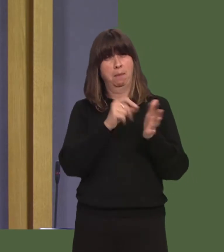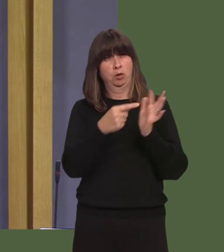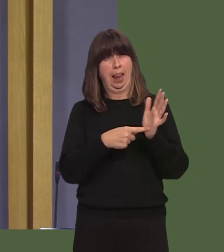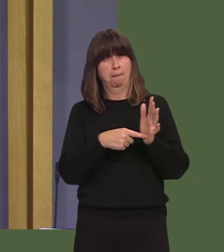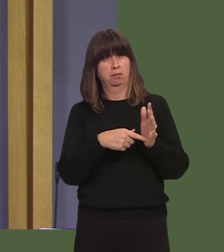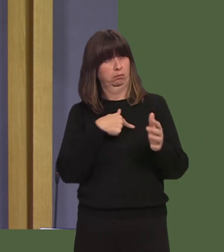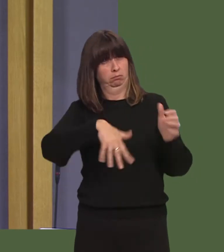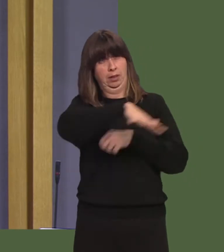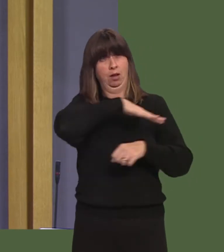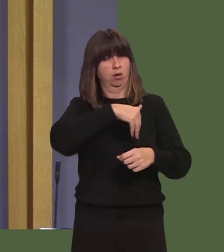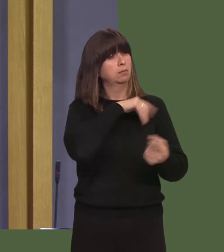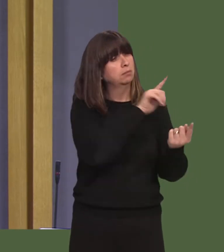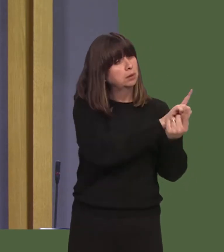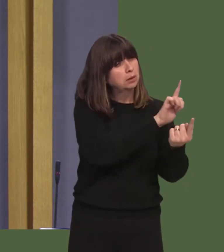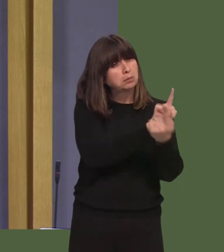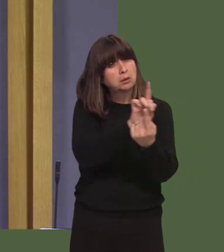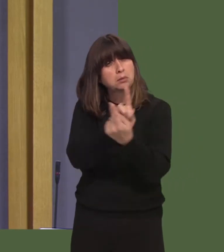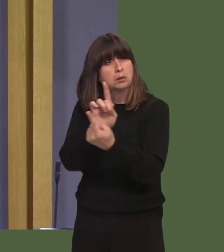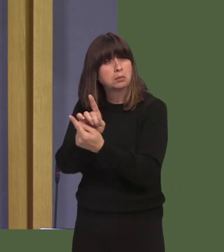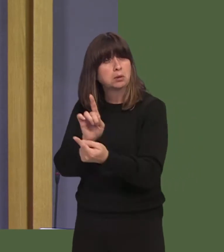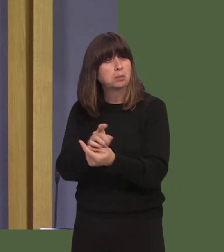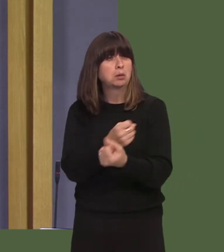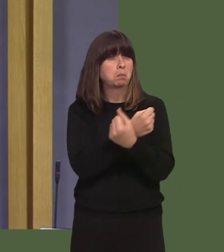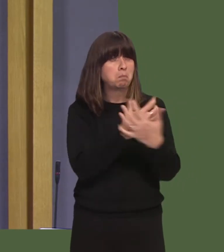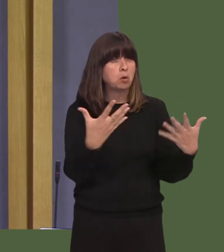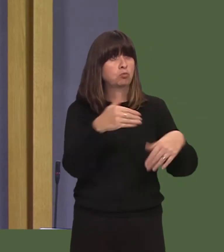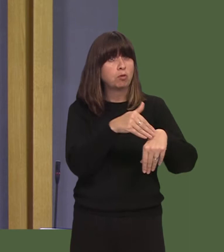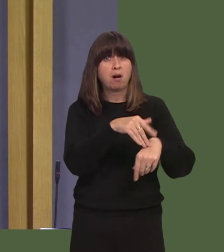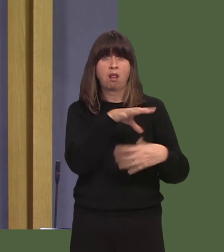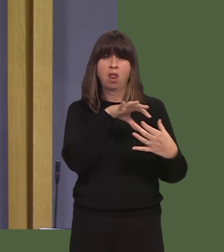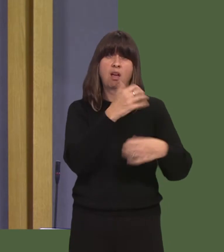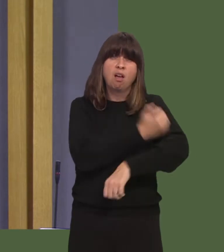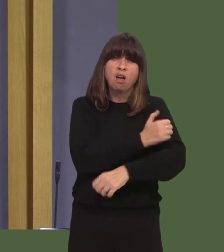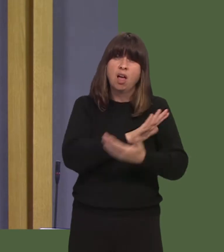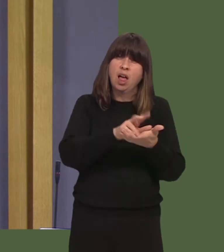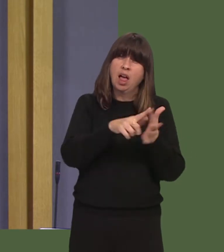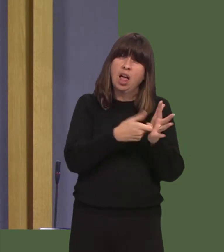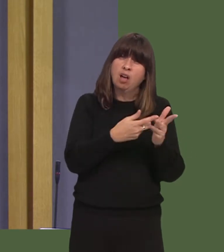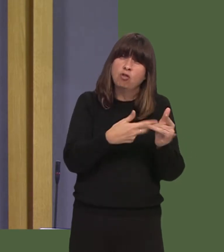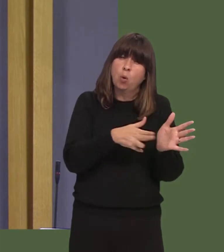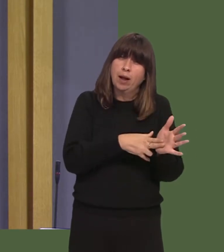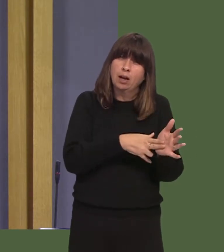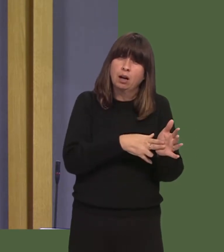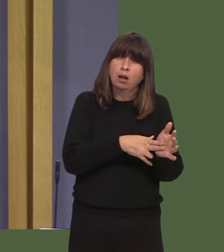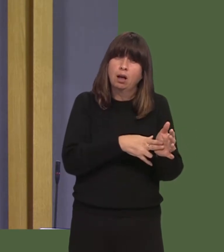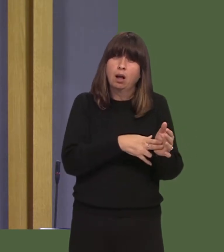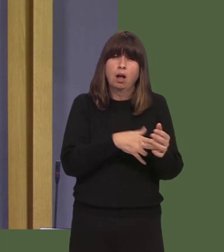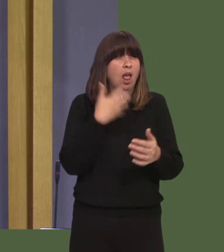we went out to assess or to look at were on drugs, were on heroin. This is something that is around us every day.